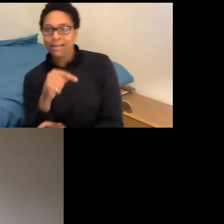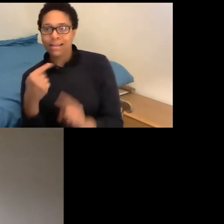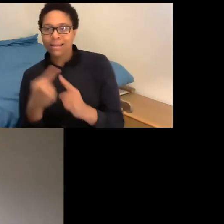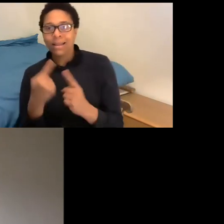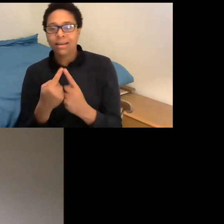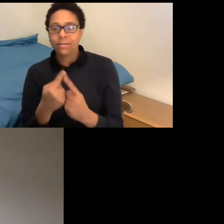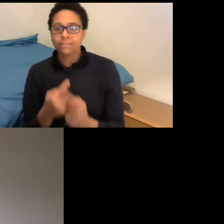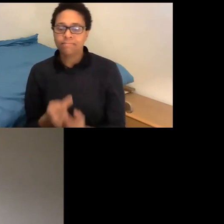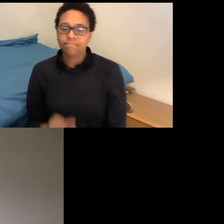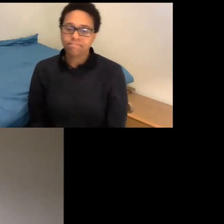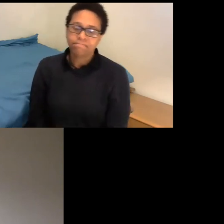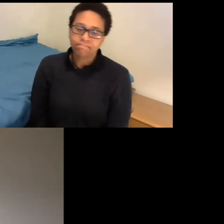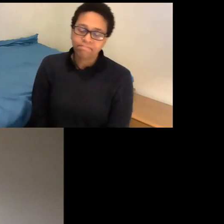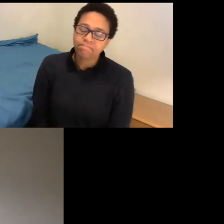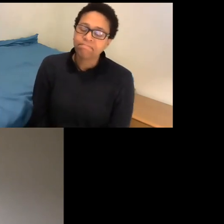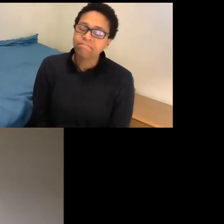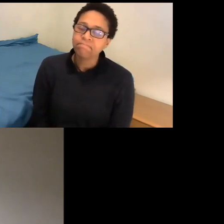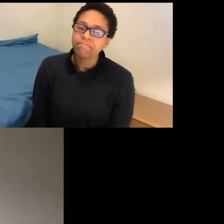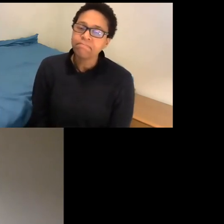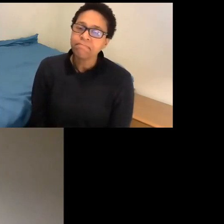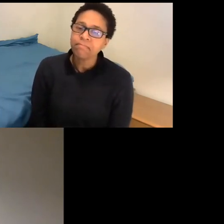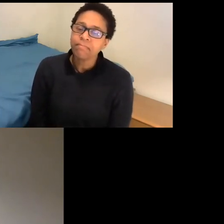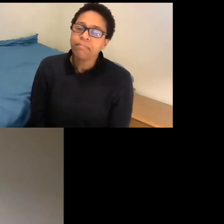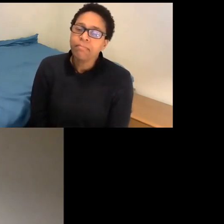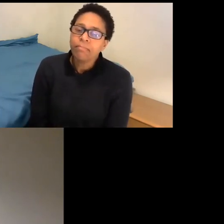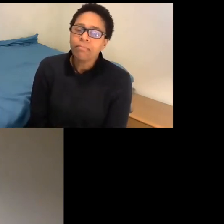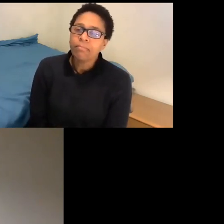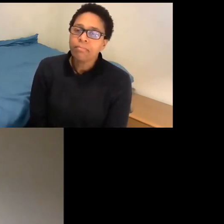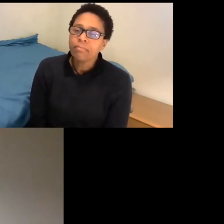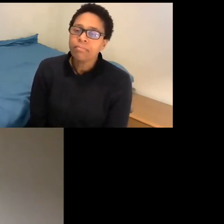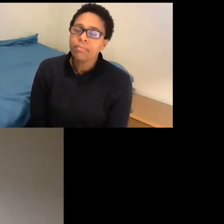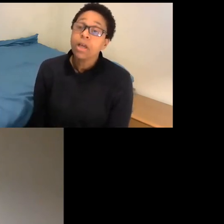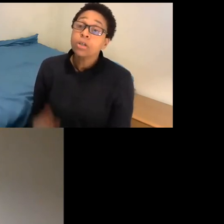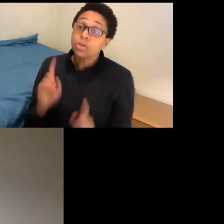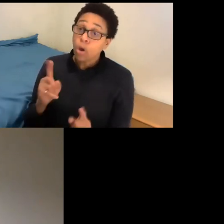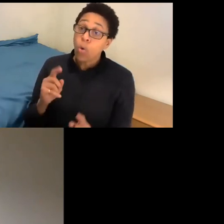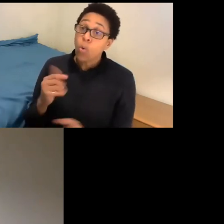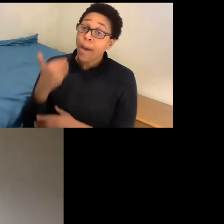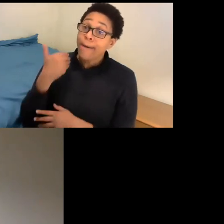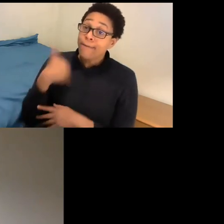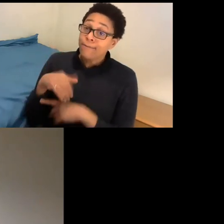always seemed to me that feminism is a very universal philosophy by nature. And so I was surprised to learn that it